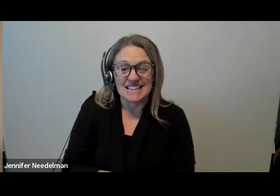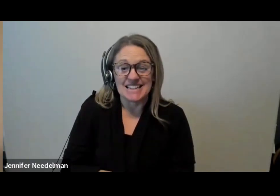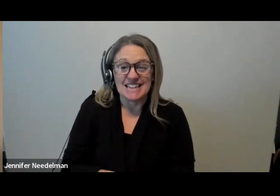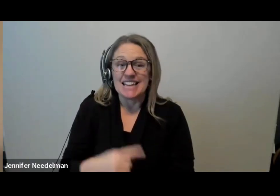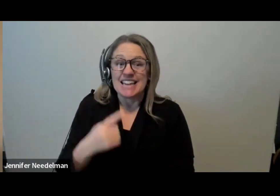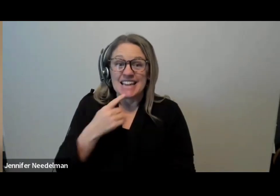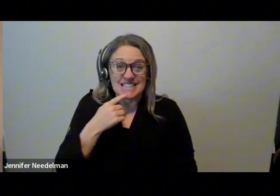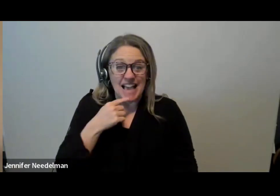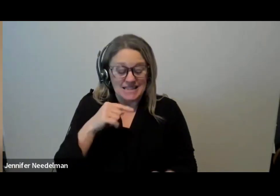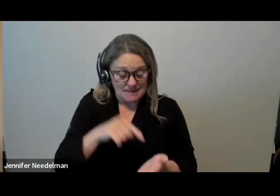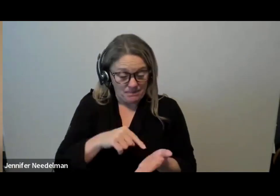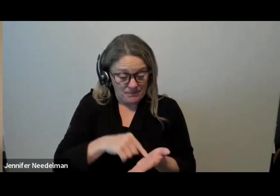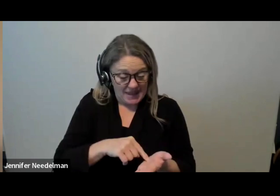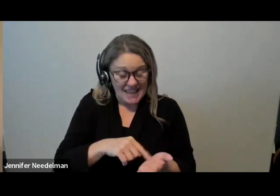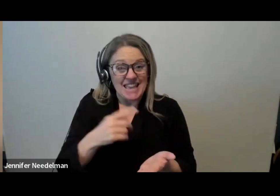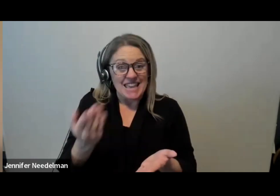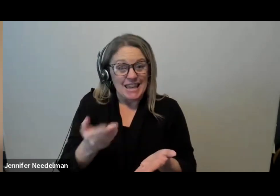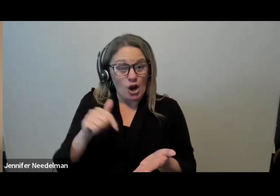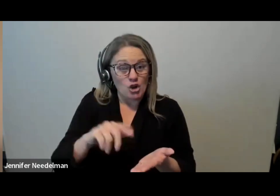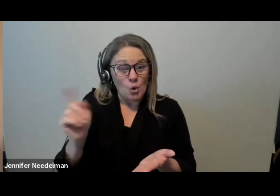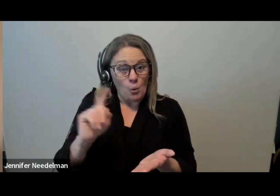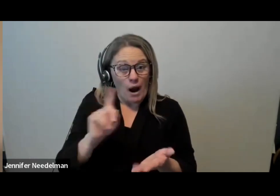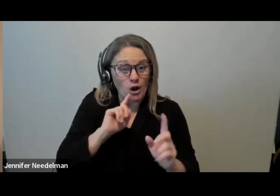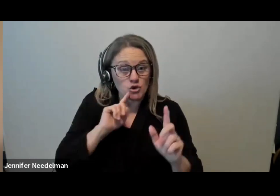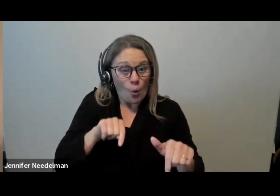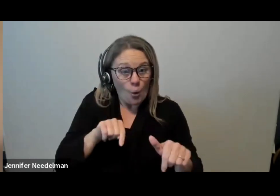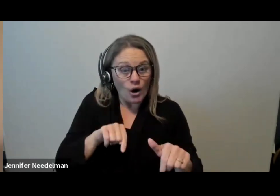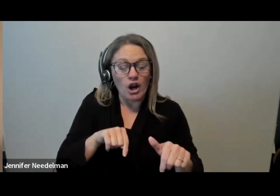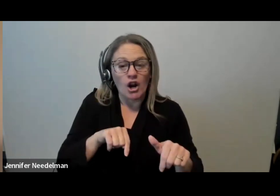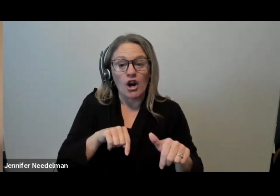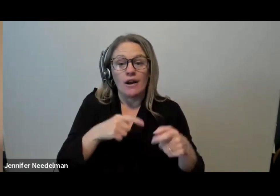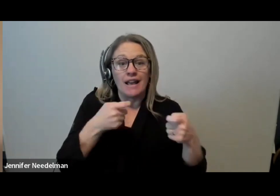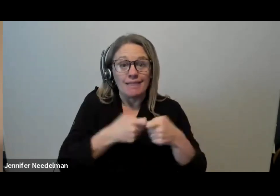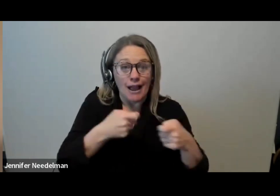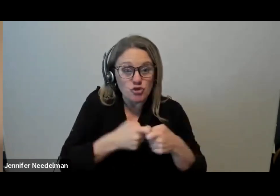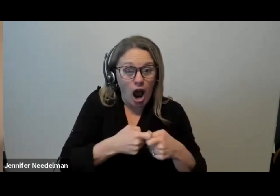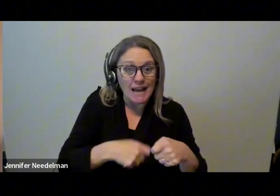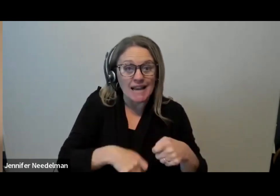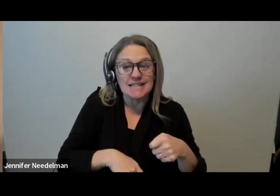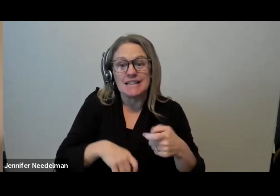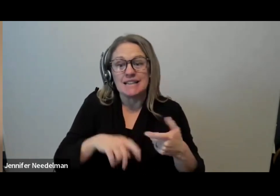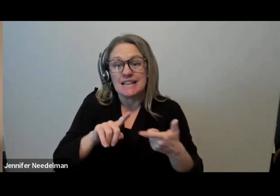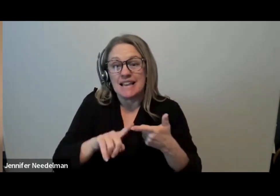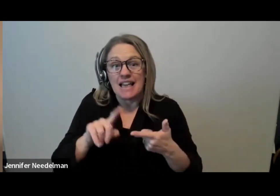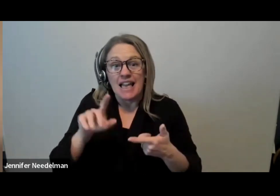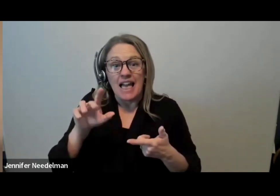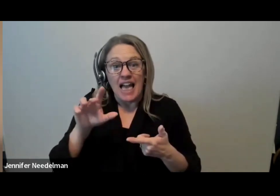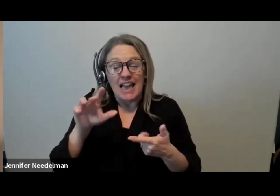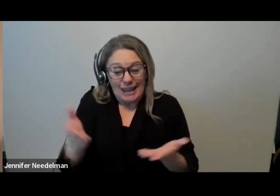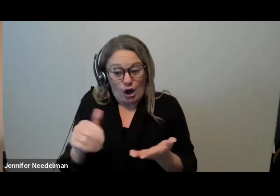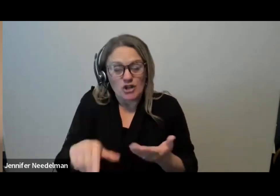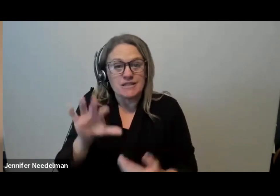to order the electronics, the components, the hardware, and here's the file to print these different controllers